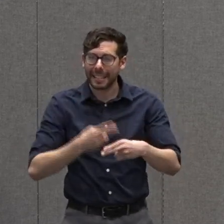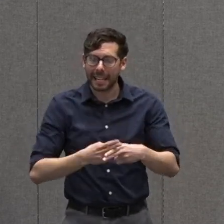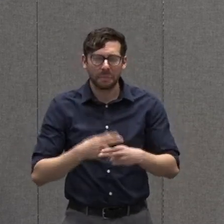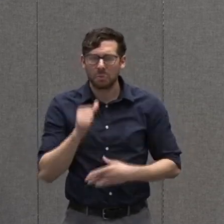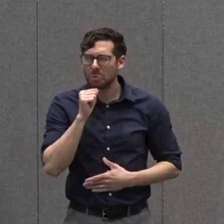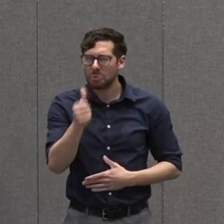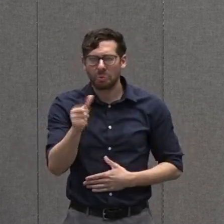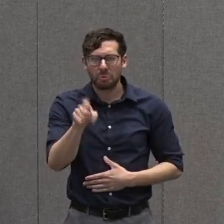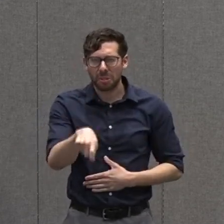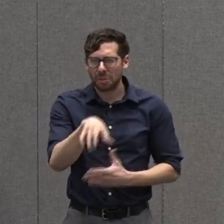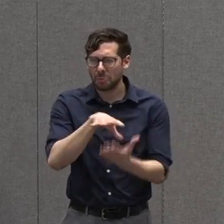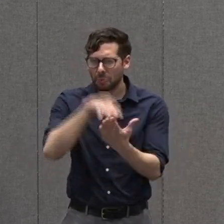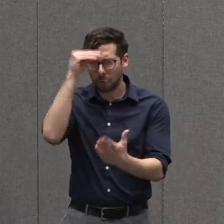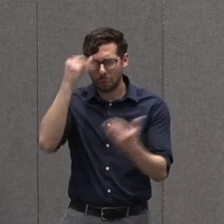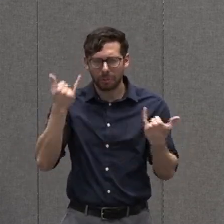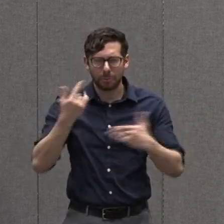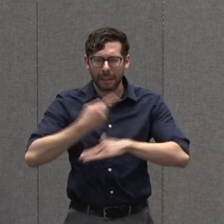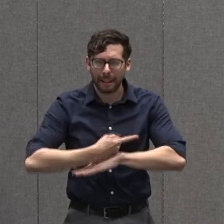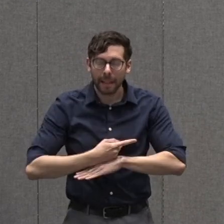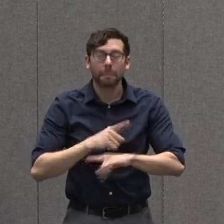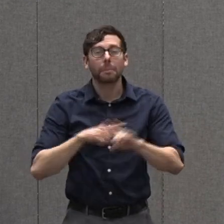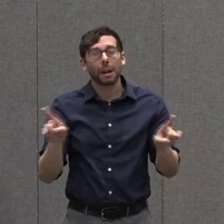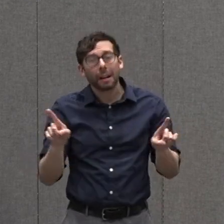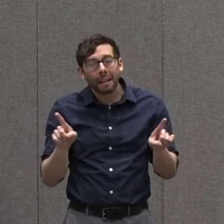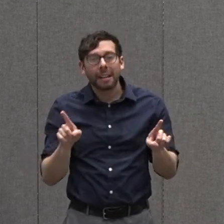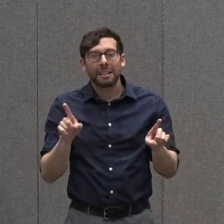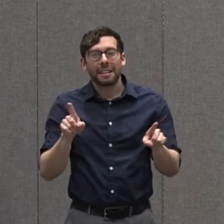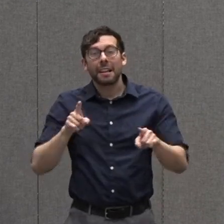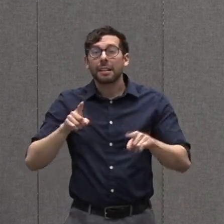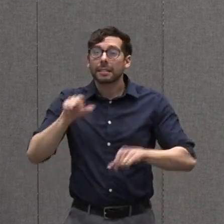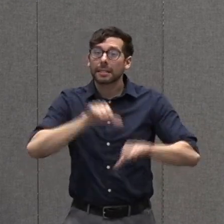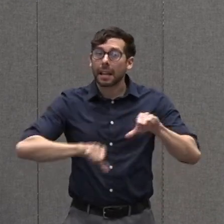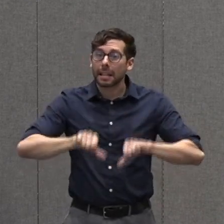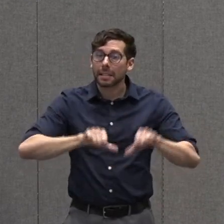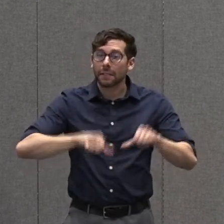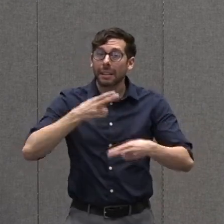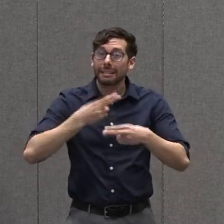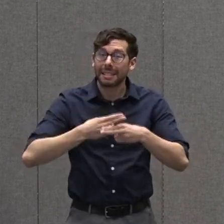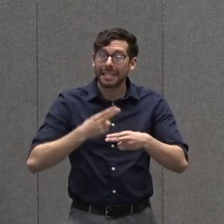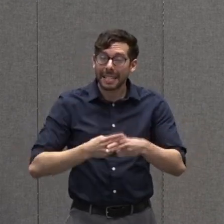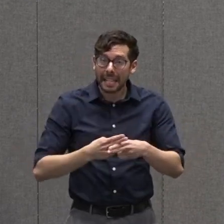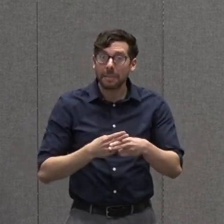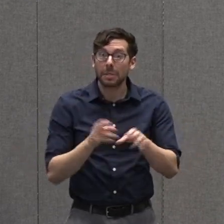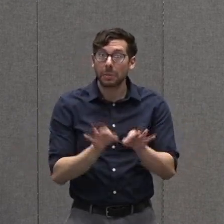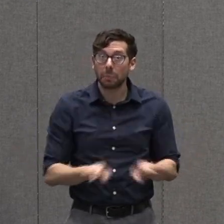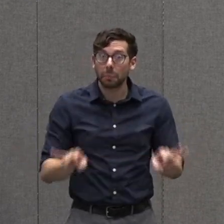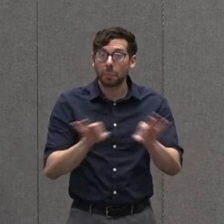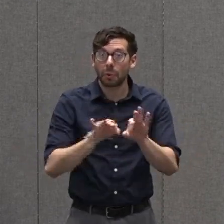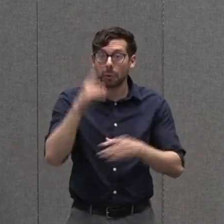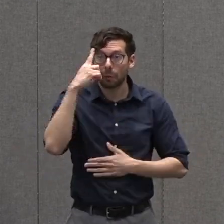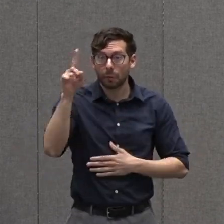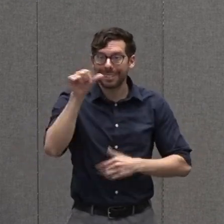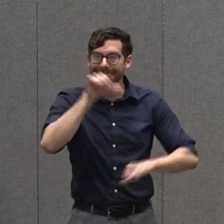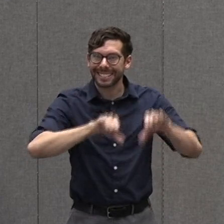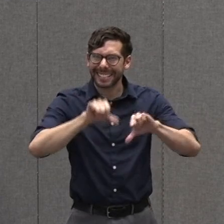Whether they're from the same country using the same language, or not, they can understand those names